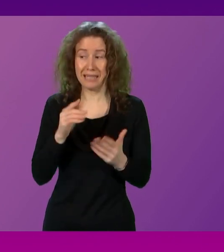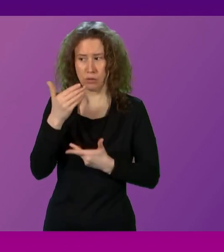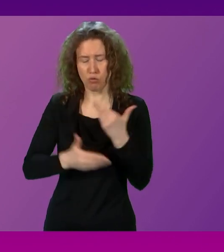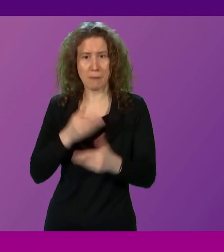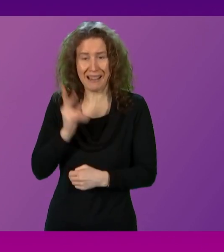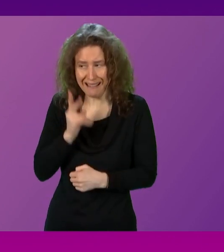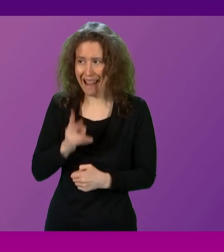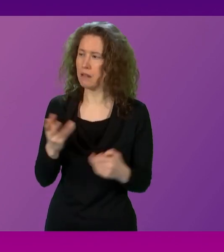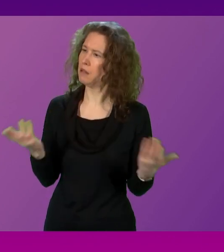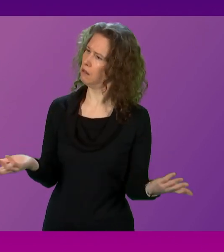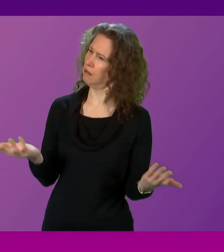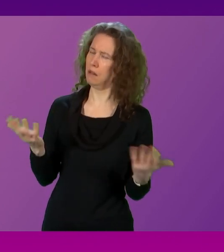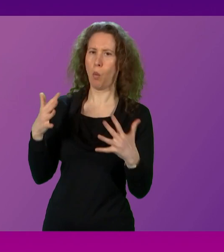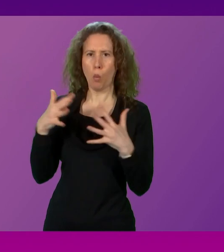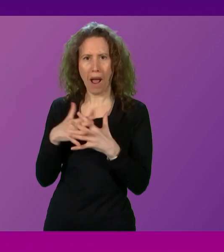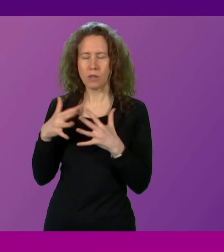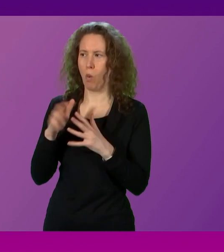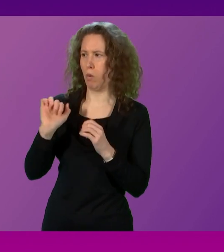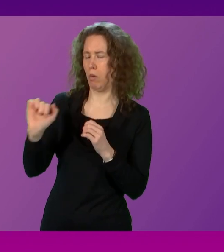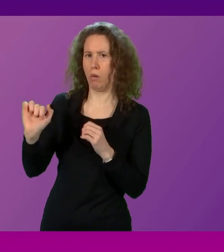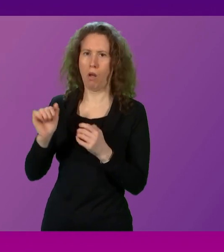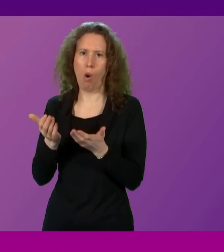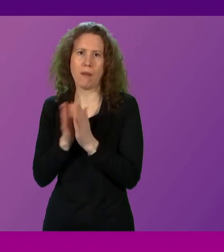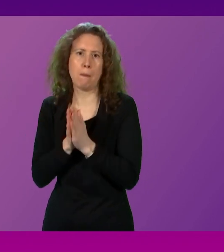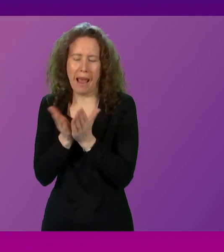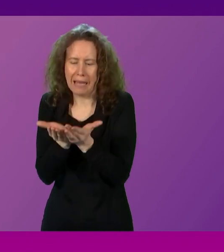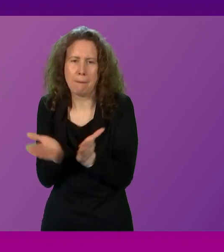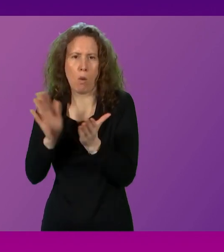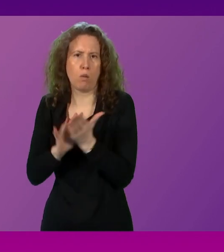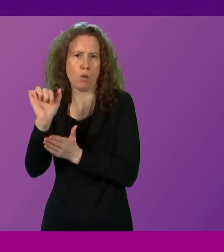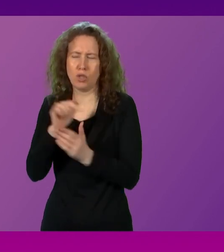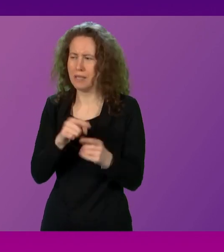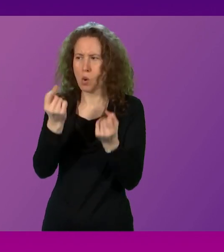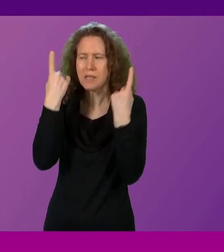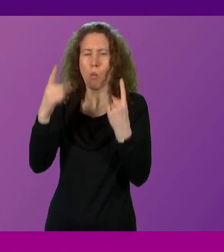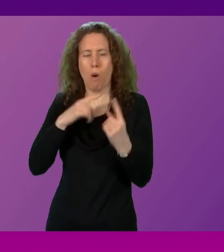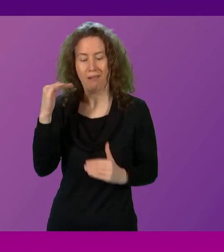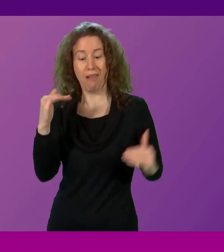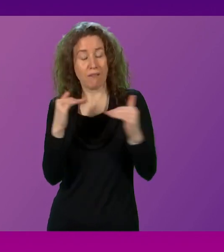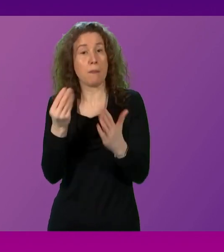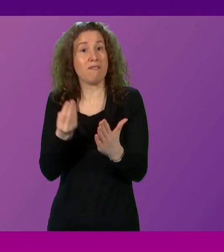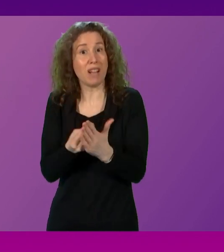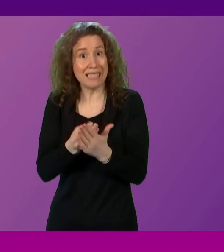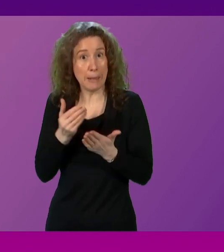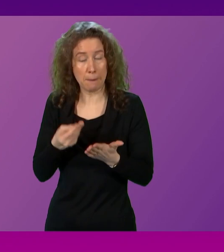“Whitehall’s bidding and begging bowl culture”. He said that he “cannot understand why the levelling up fund money was not devolved for